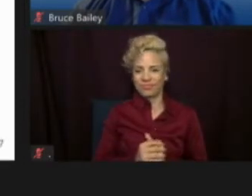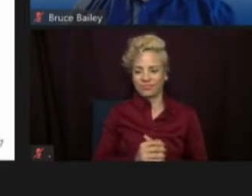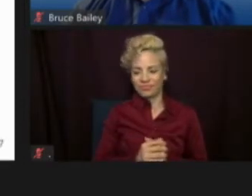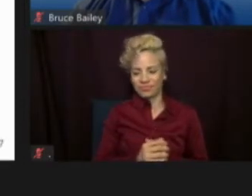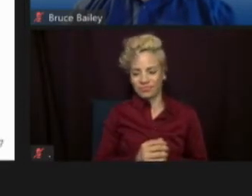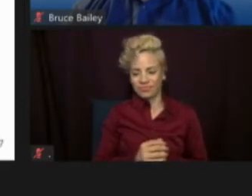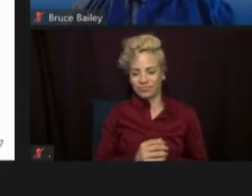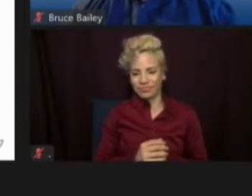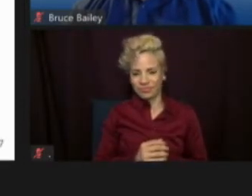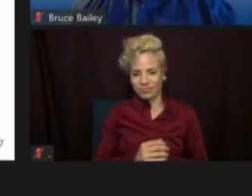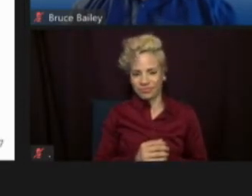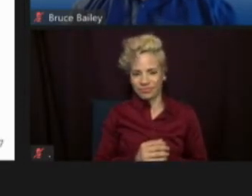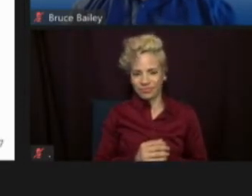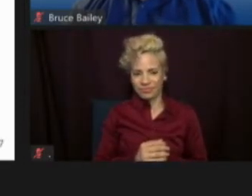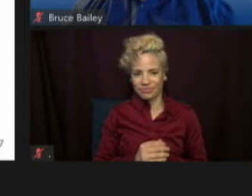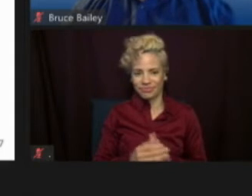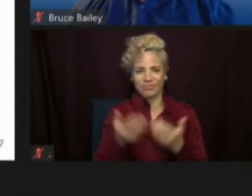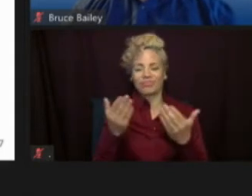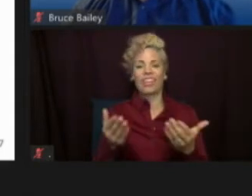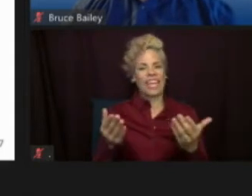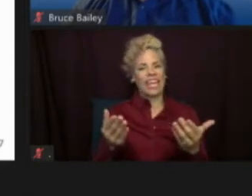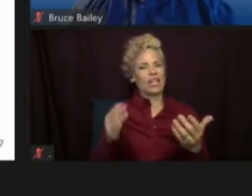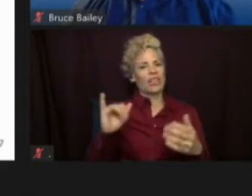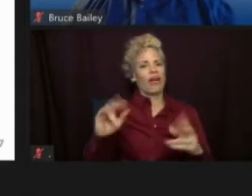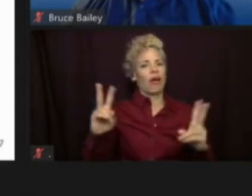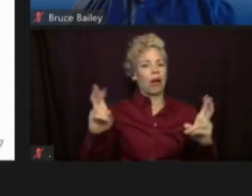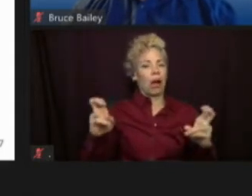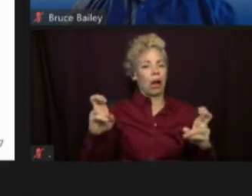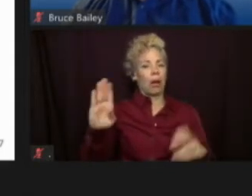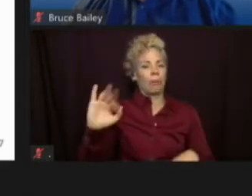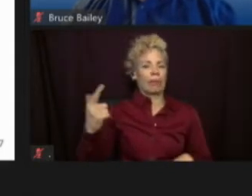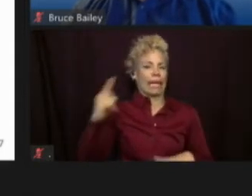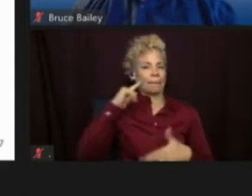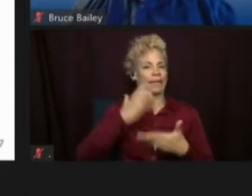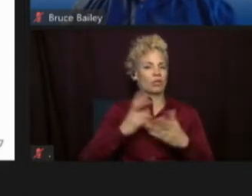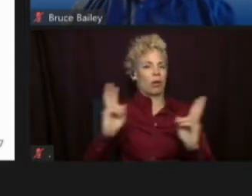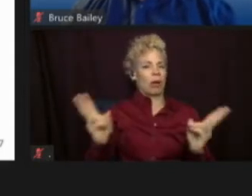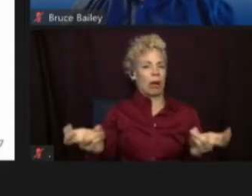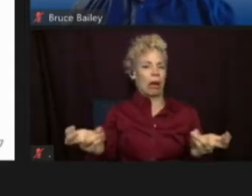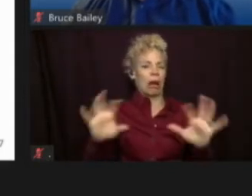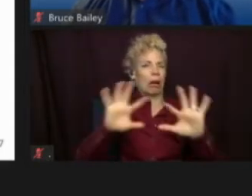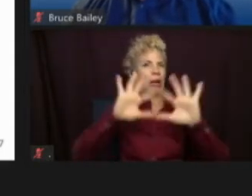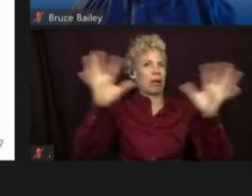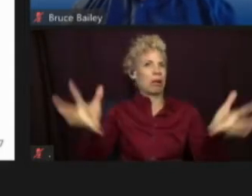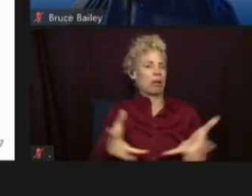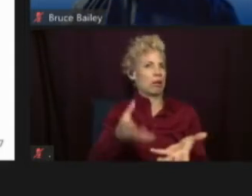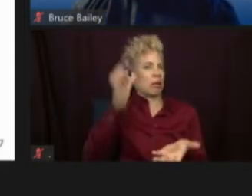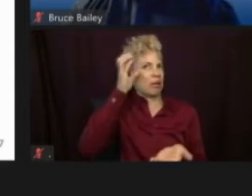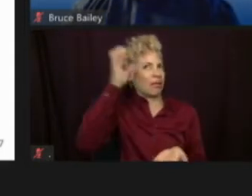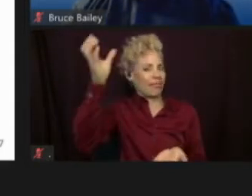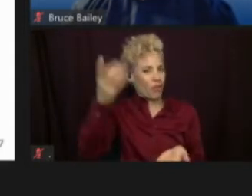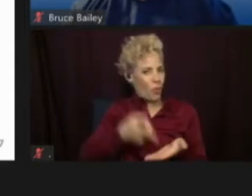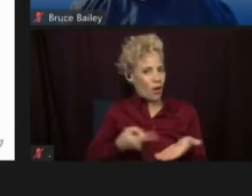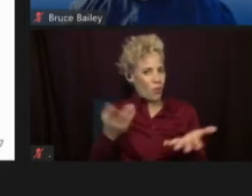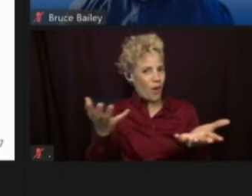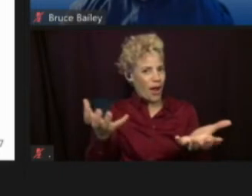And here's the big picture of what we're planning to achieve with the testing baseline. When test processes are in alignment